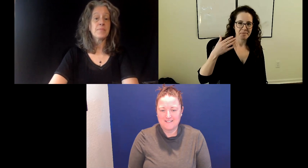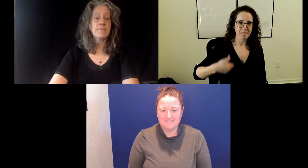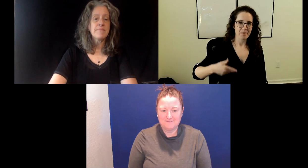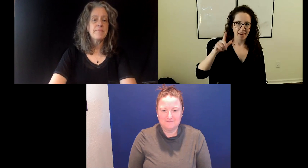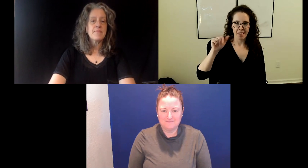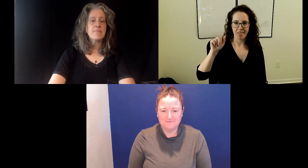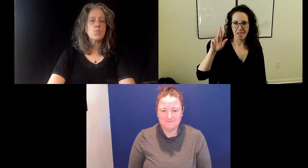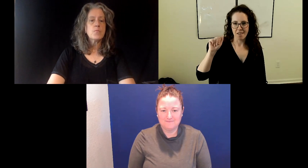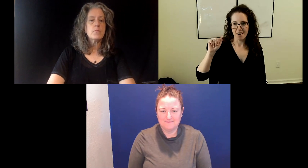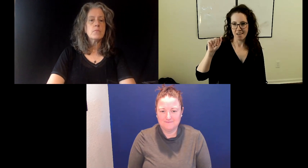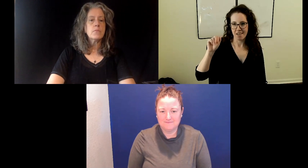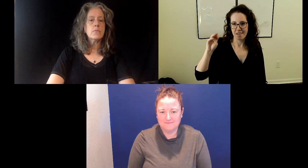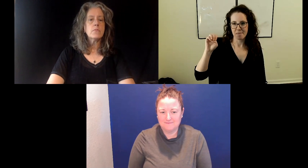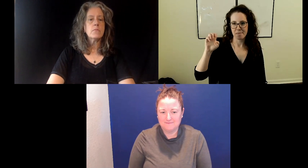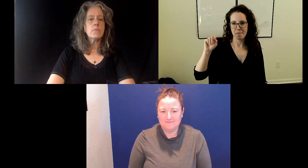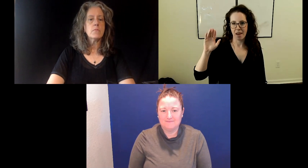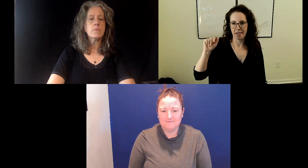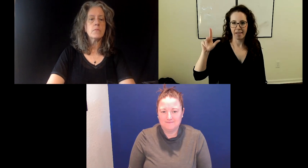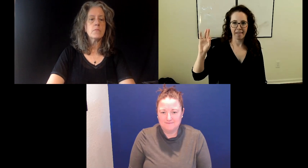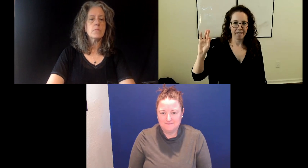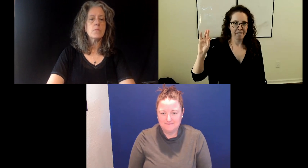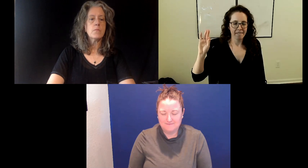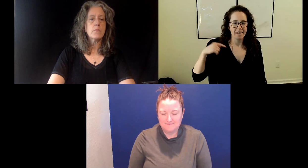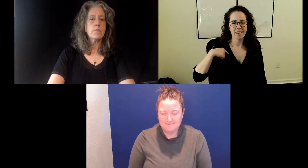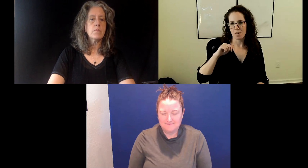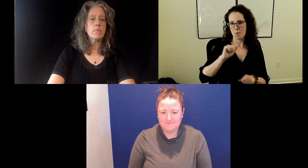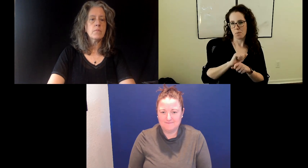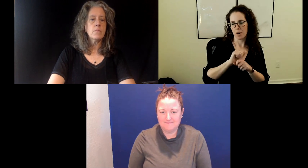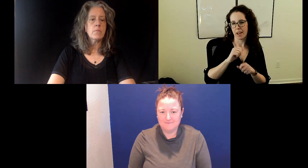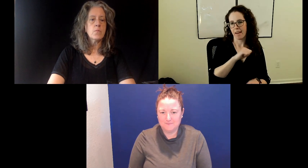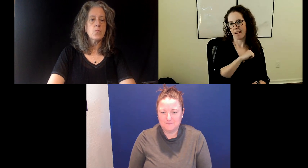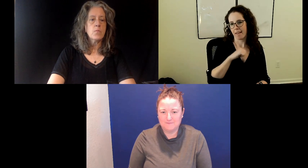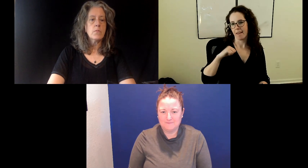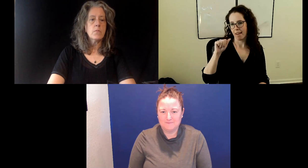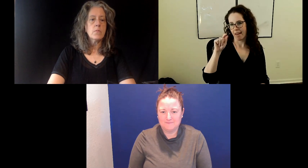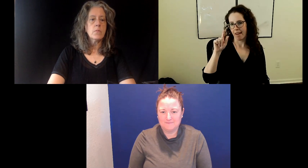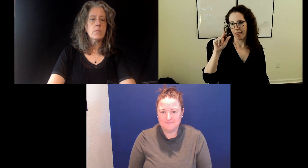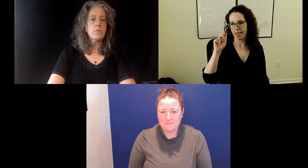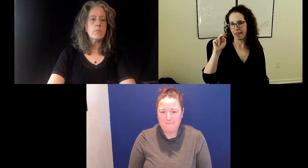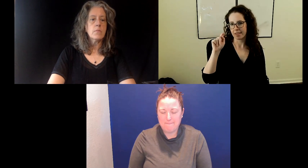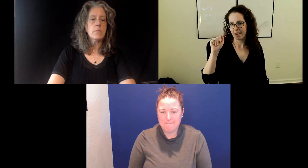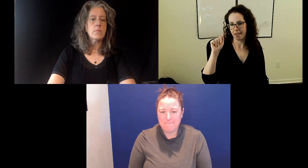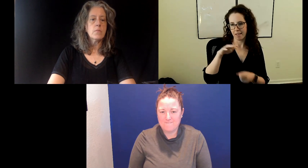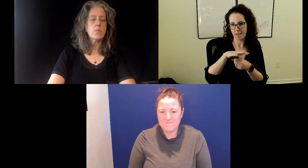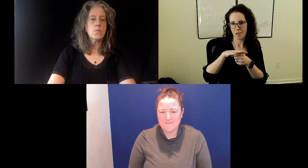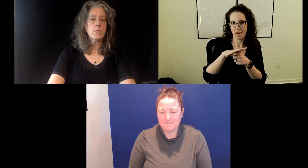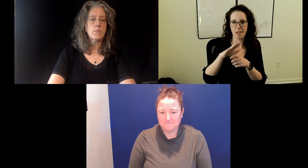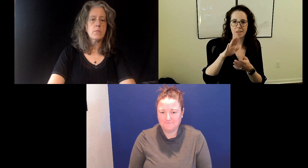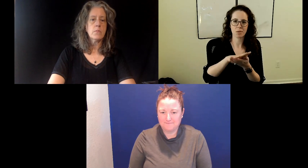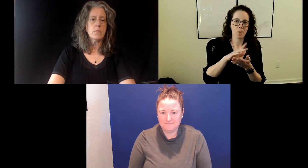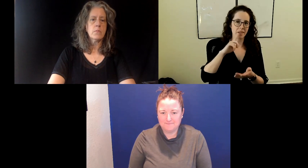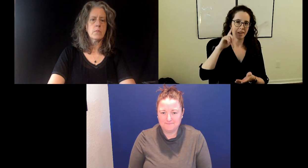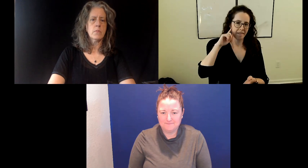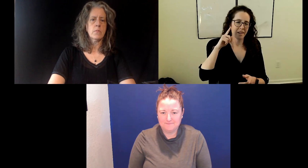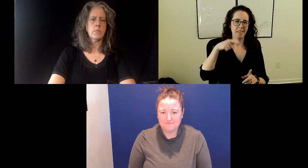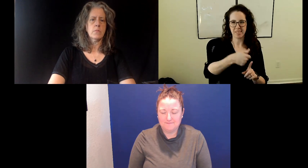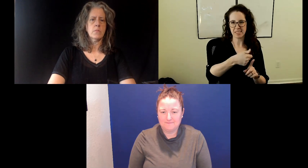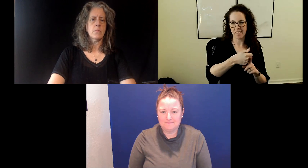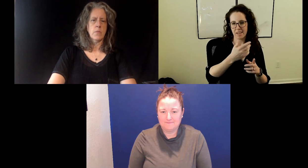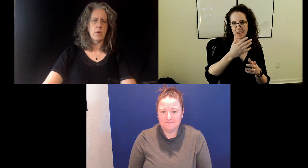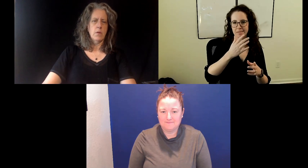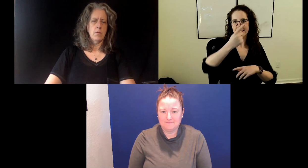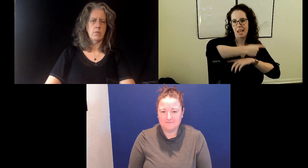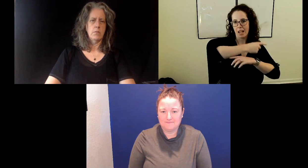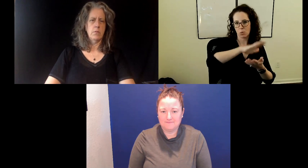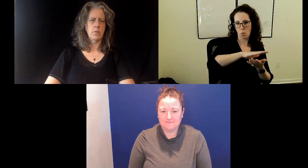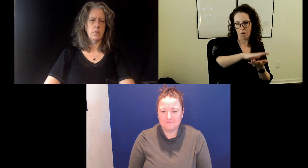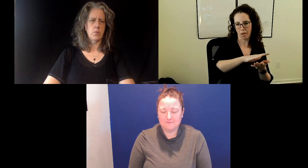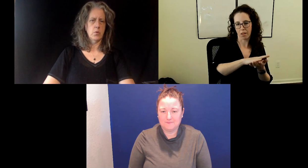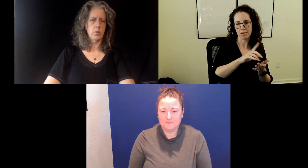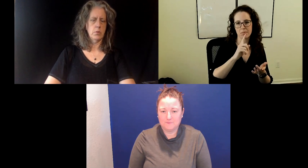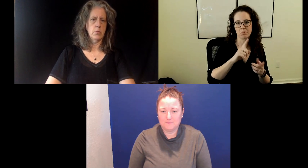okay hi and i'm laura metcalf and i work with the atlanta um area school for the deaf and um it's a